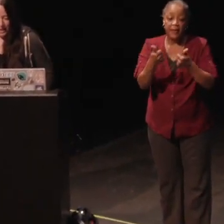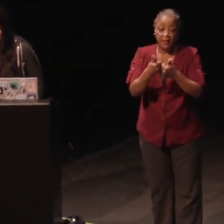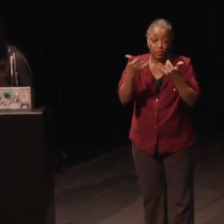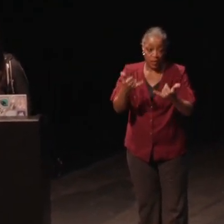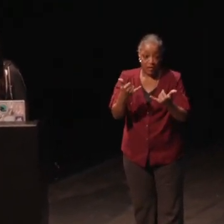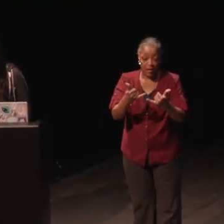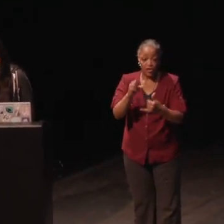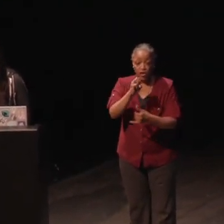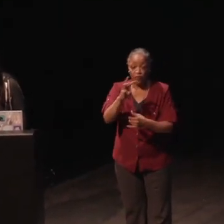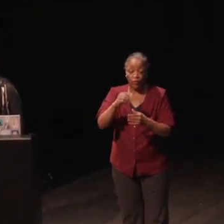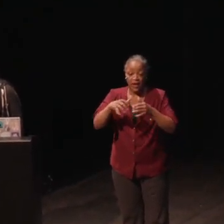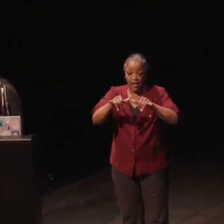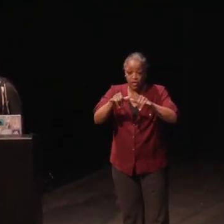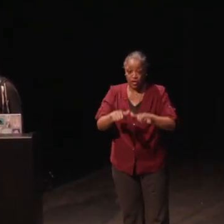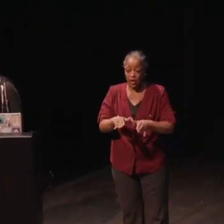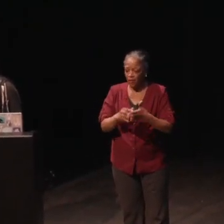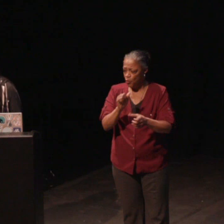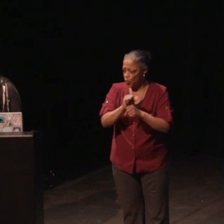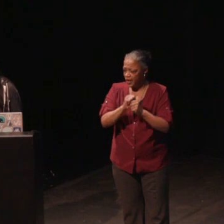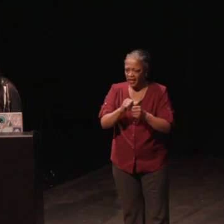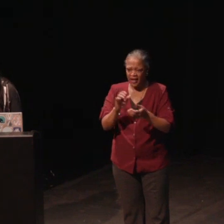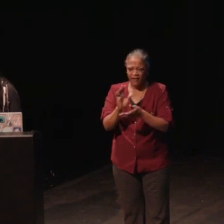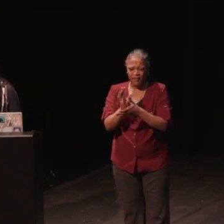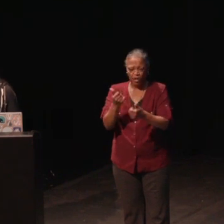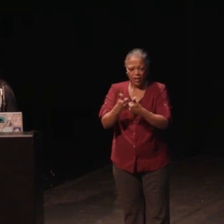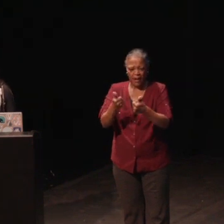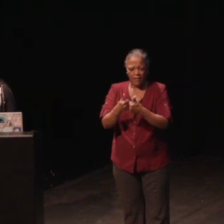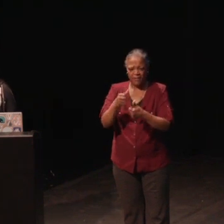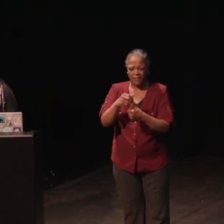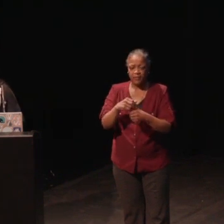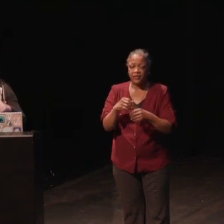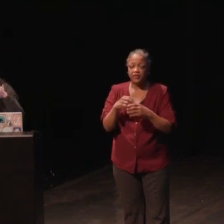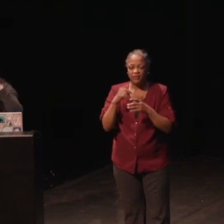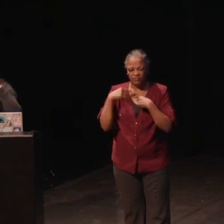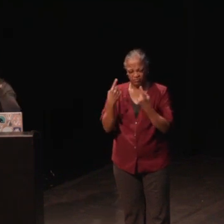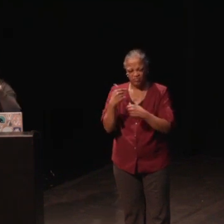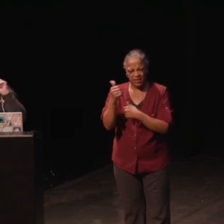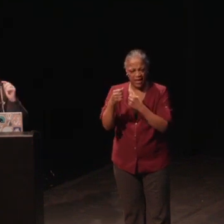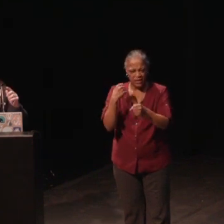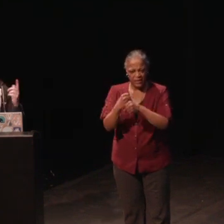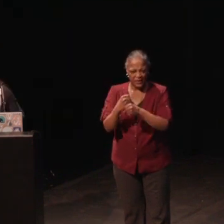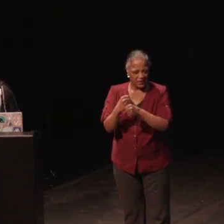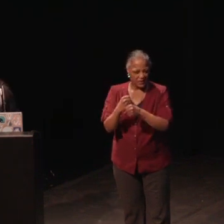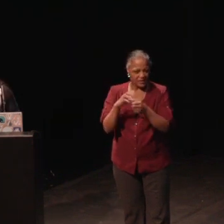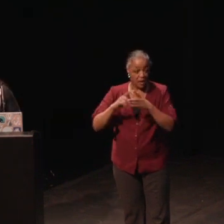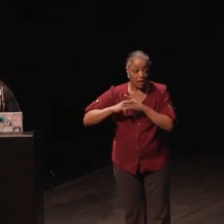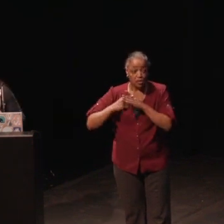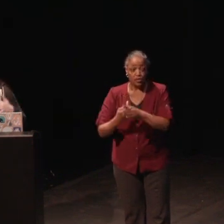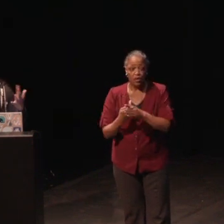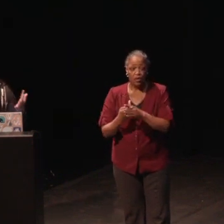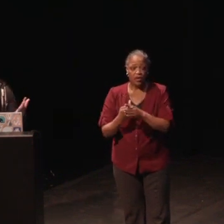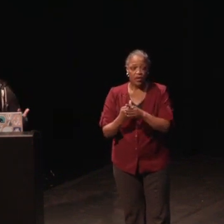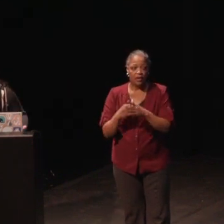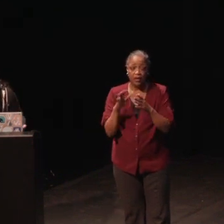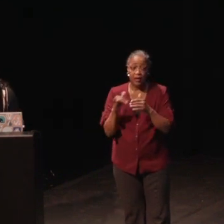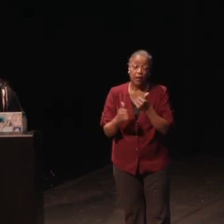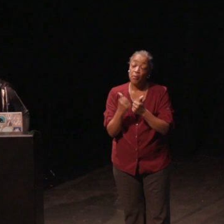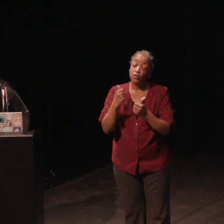I actually have been working in the video games industry for over 10 years. I started out just like most programmers did.